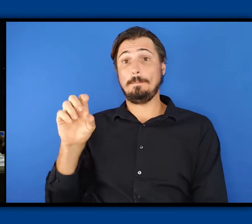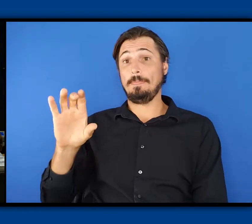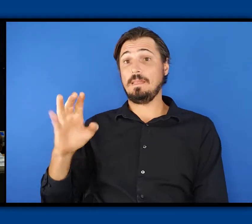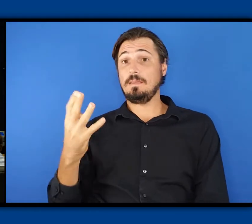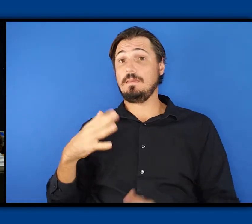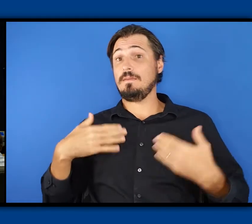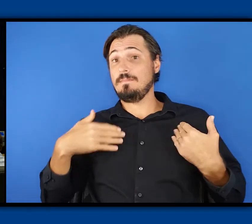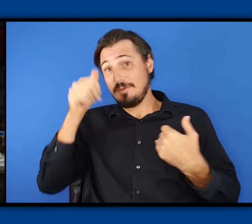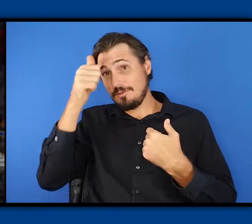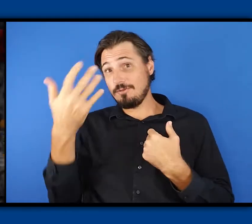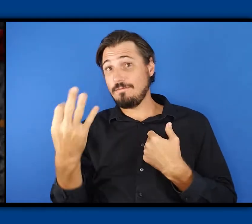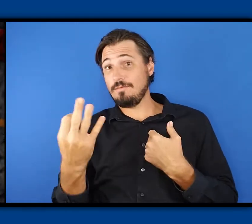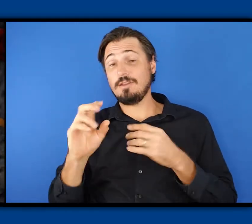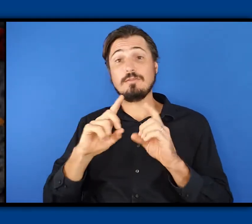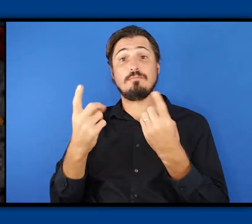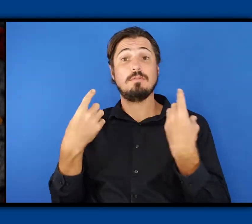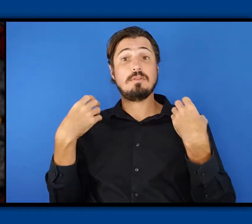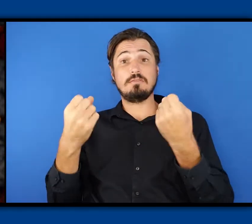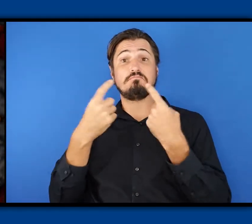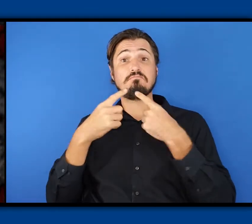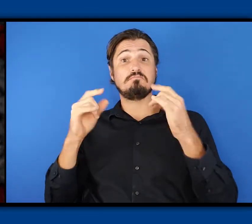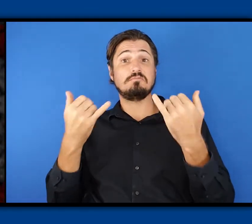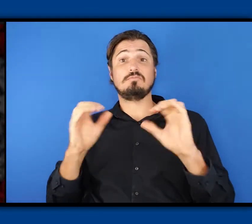The Department of Health is reporting no new cases today